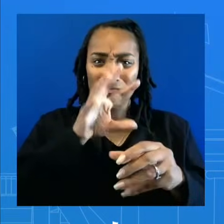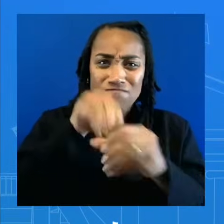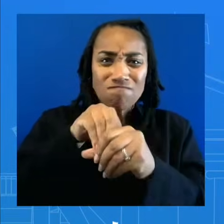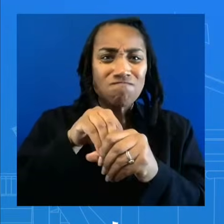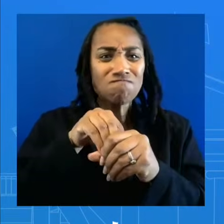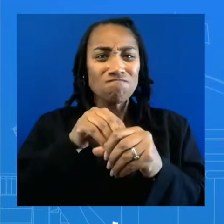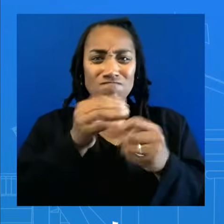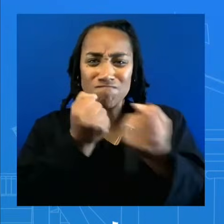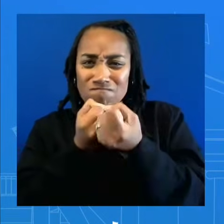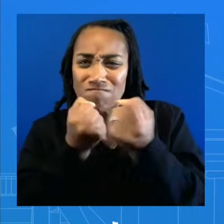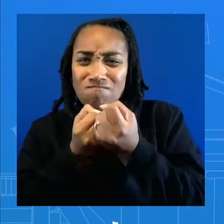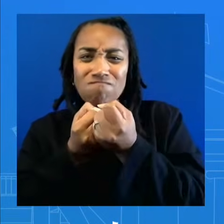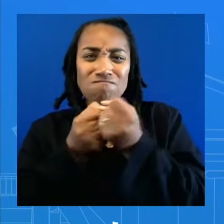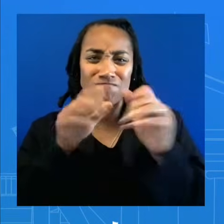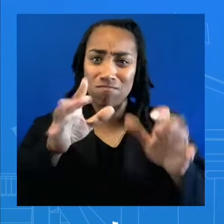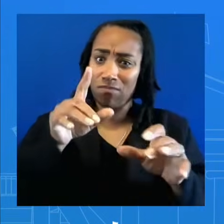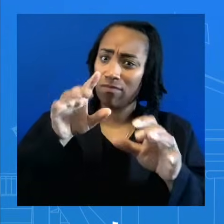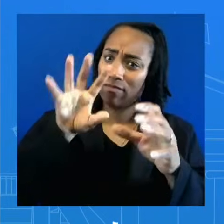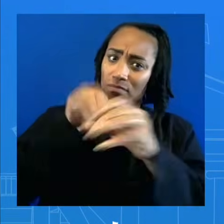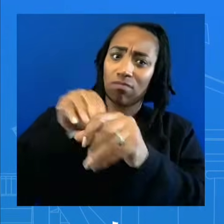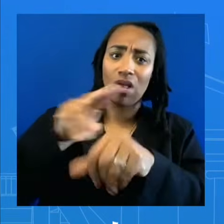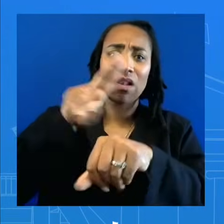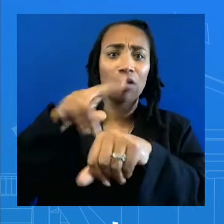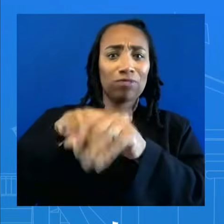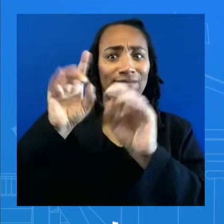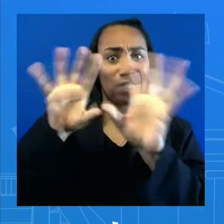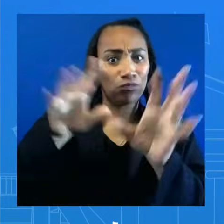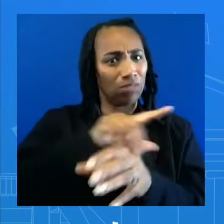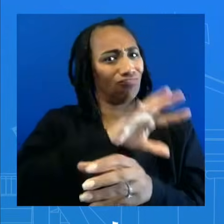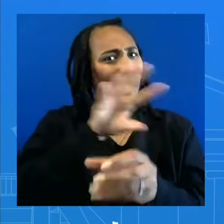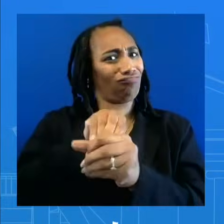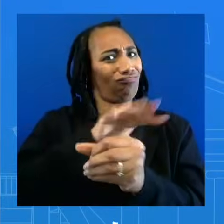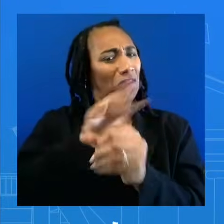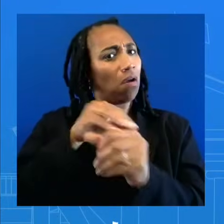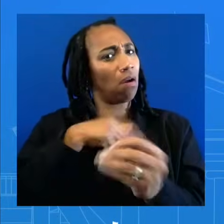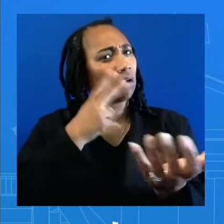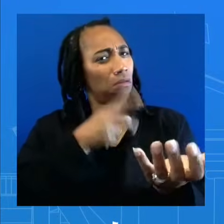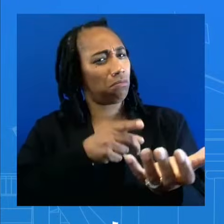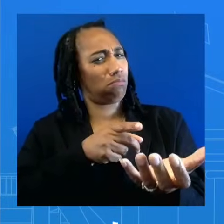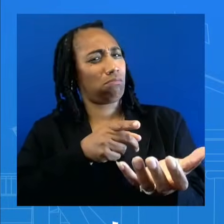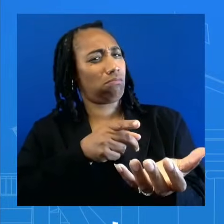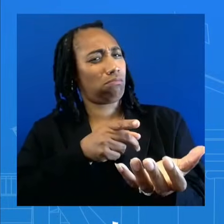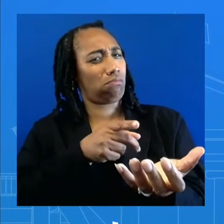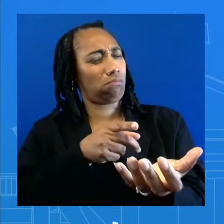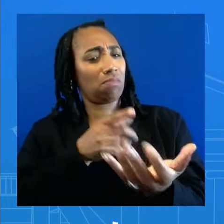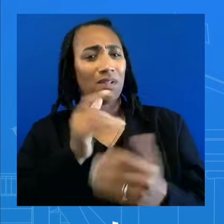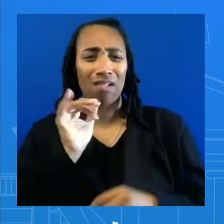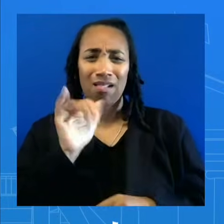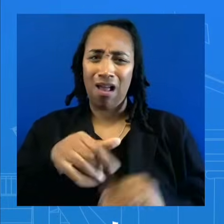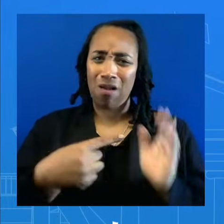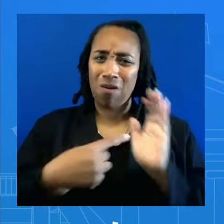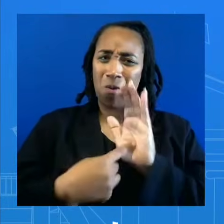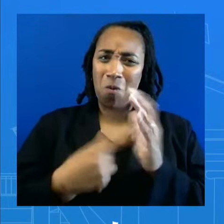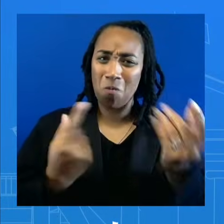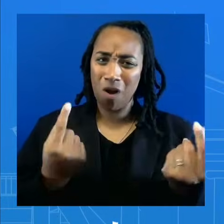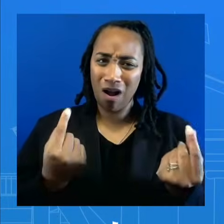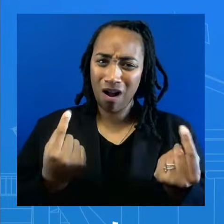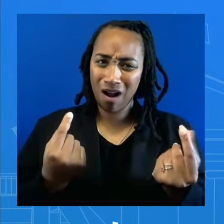Today's actions build on the president's record of criminal justice reform to help reunite families, strengthen communities,